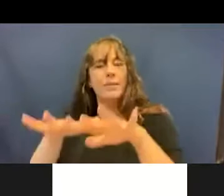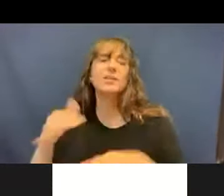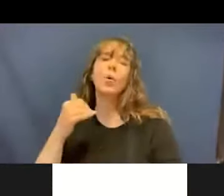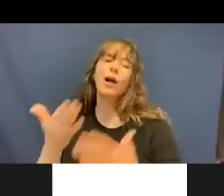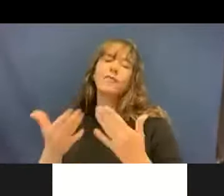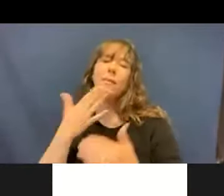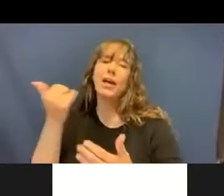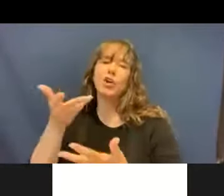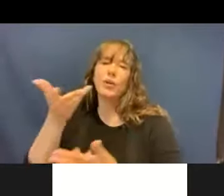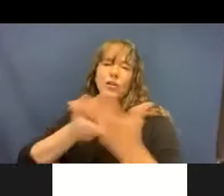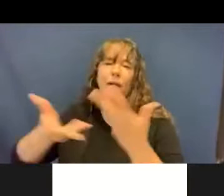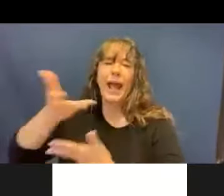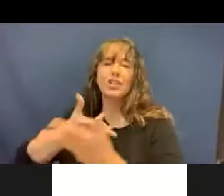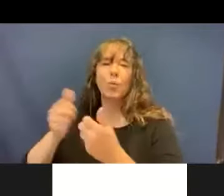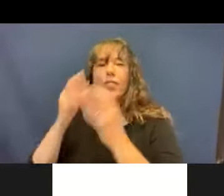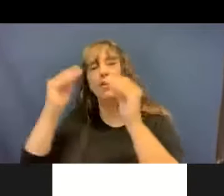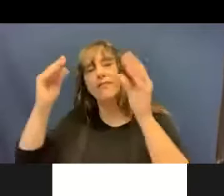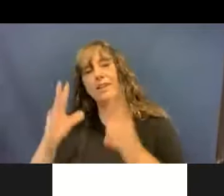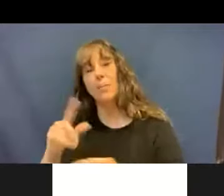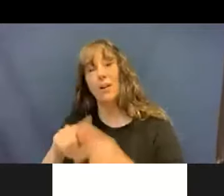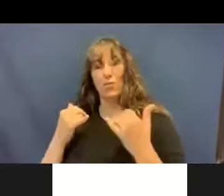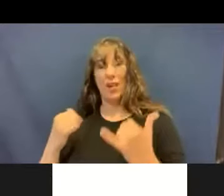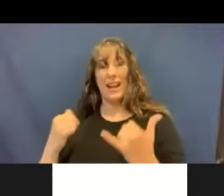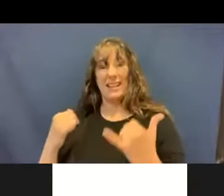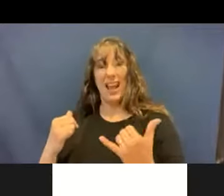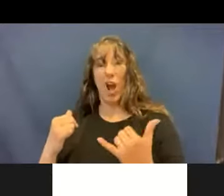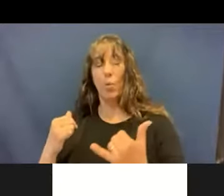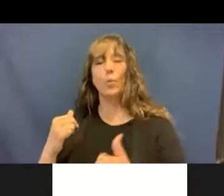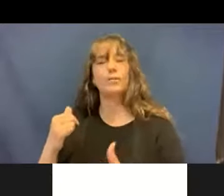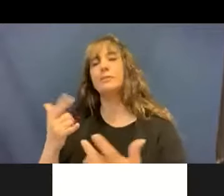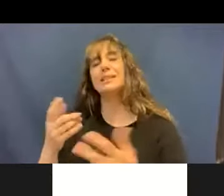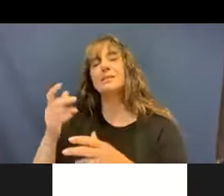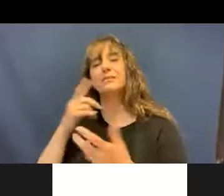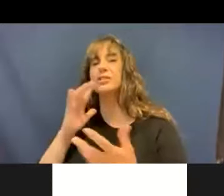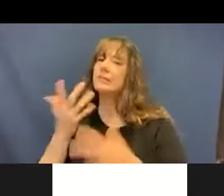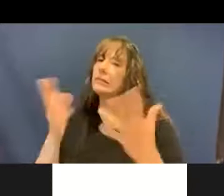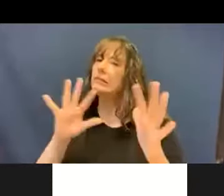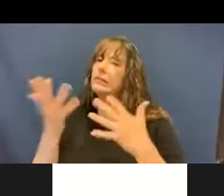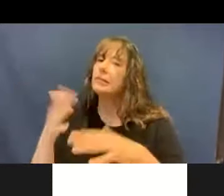But right now it's touch and go. But I think we have fun in anatomy.